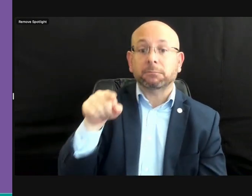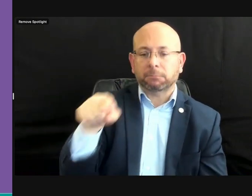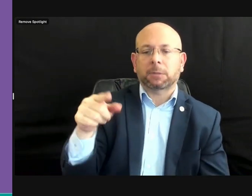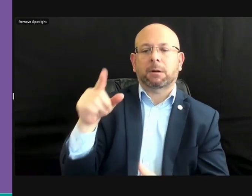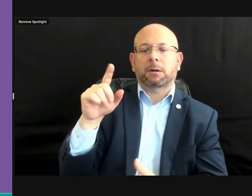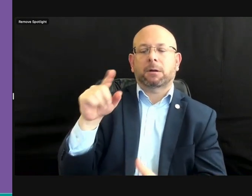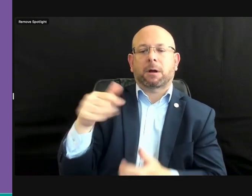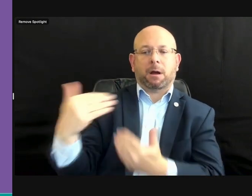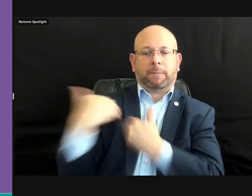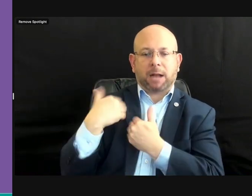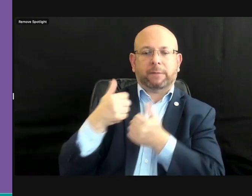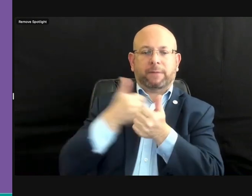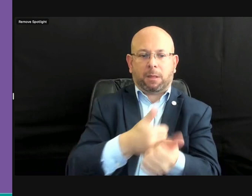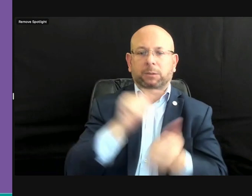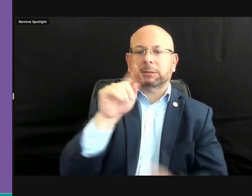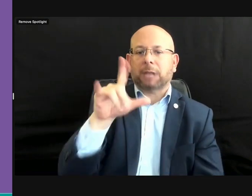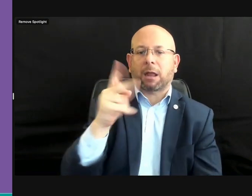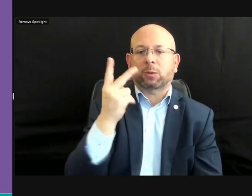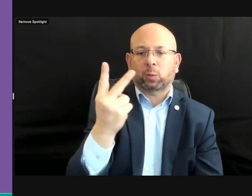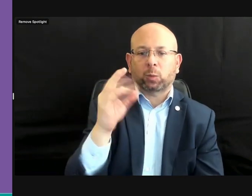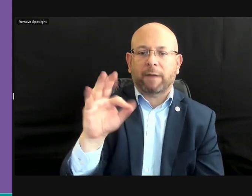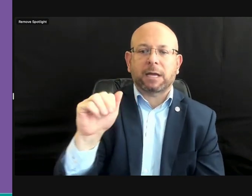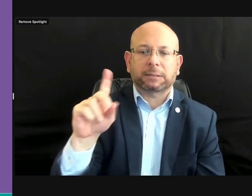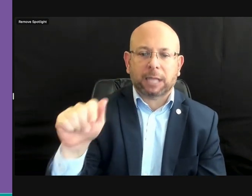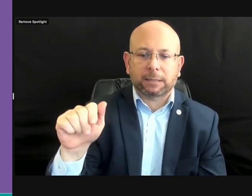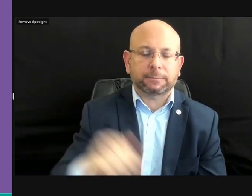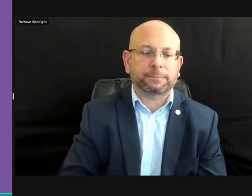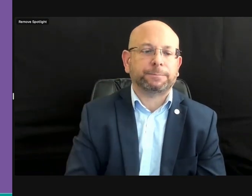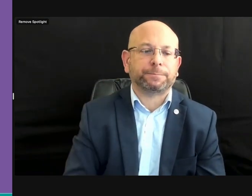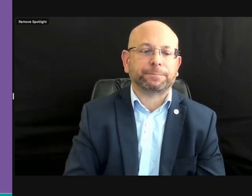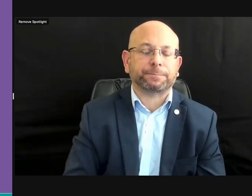is obligated to adhere to Title II of the ADA.